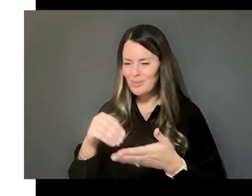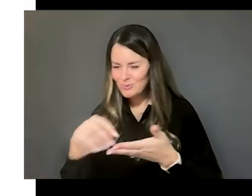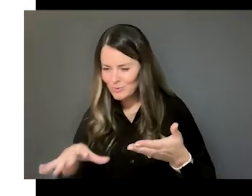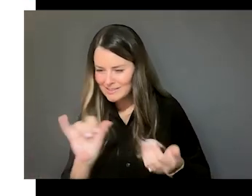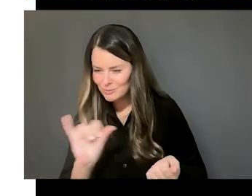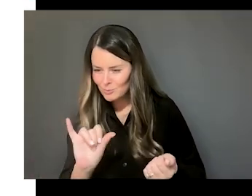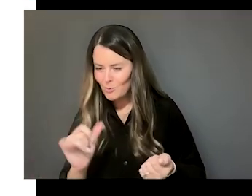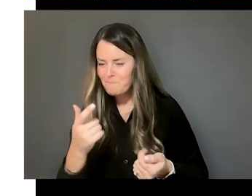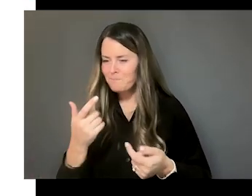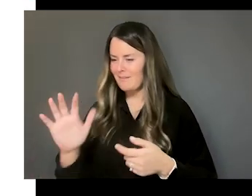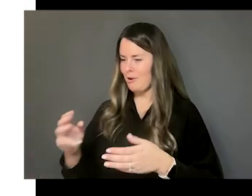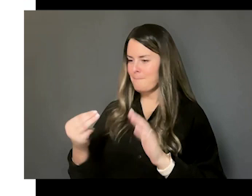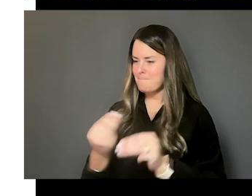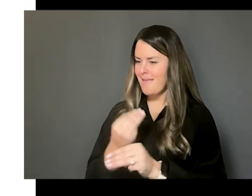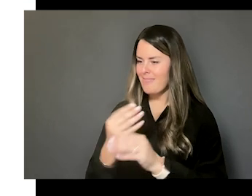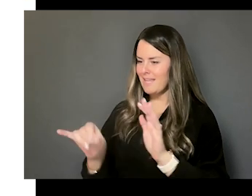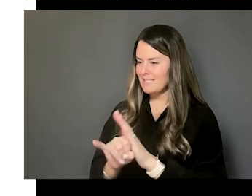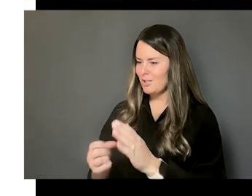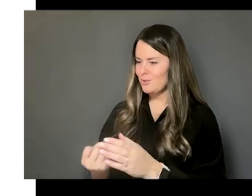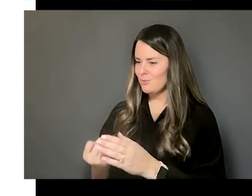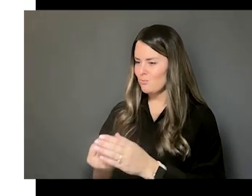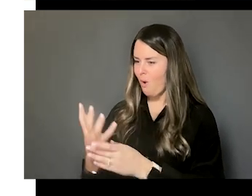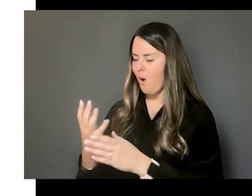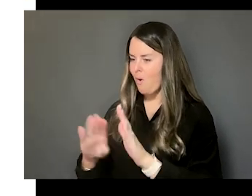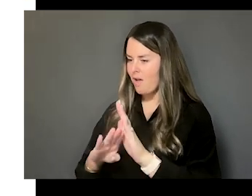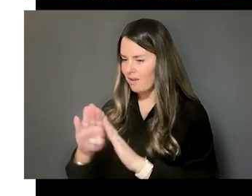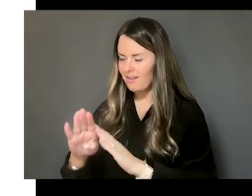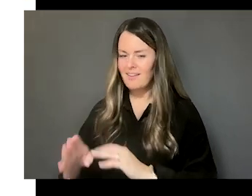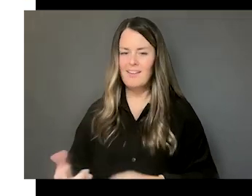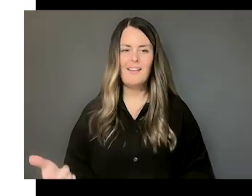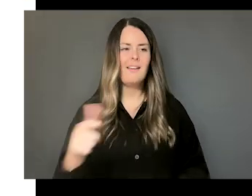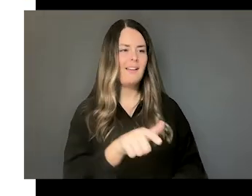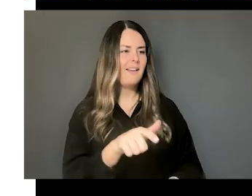As their mathematical identity grows, their students’ mathematical identity also grows.